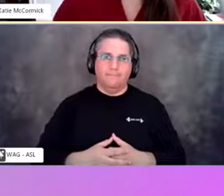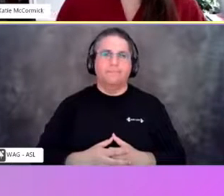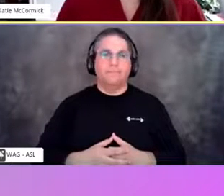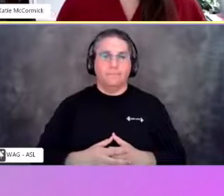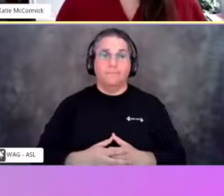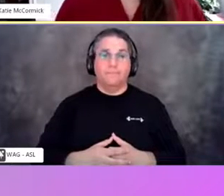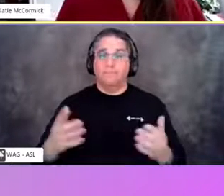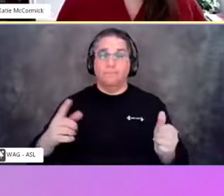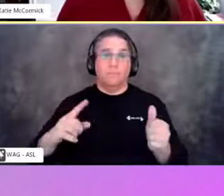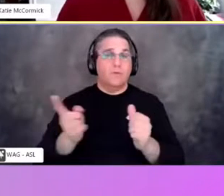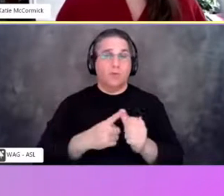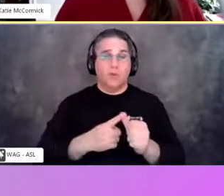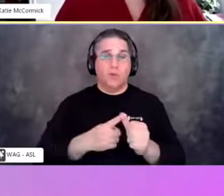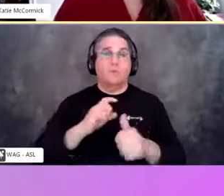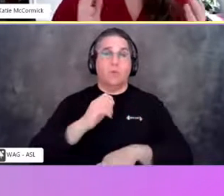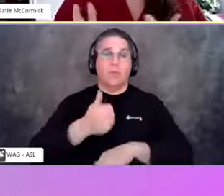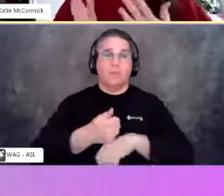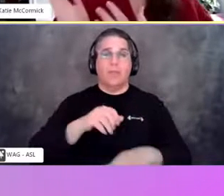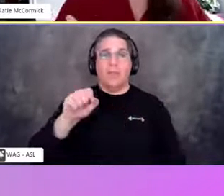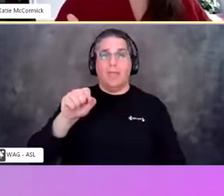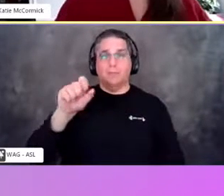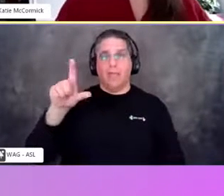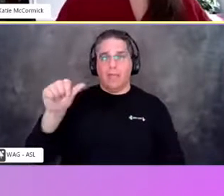days, 3 90 days, days. But 4 and 120 how do we access